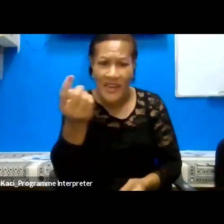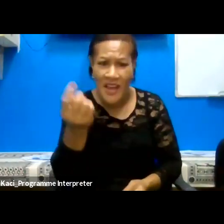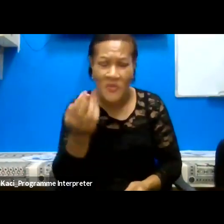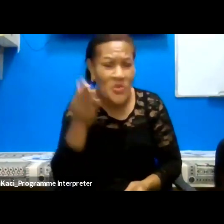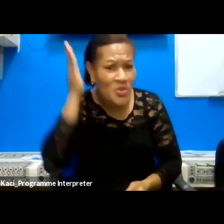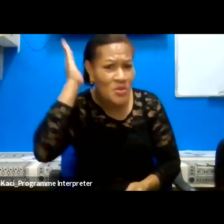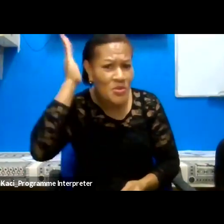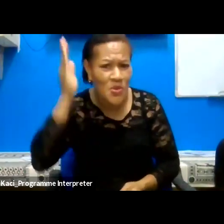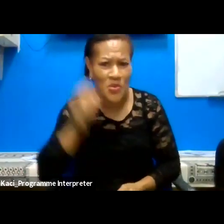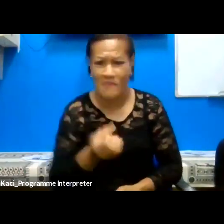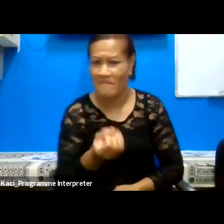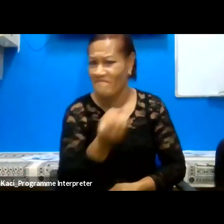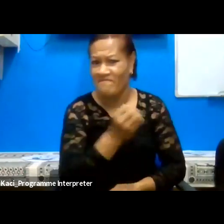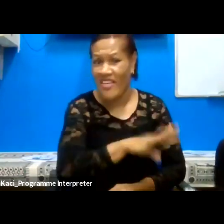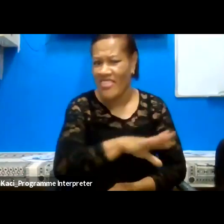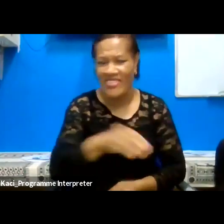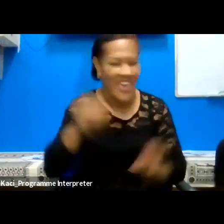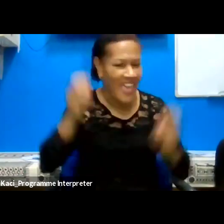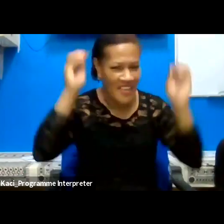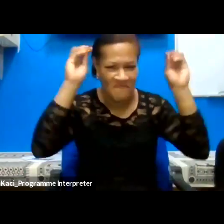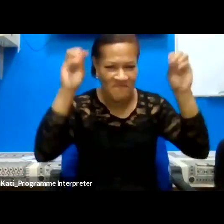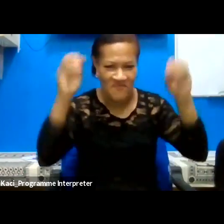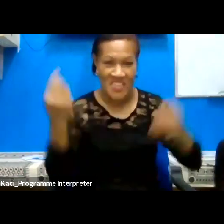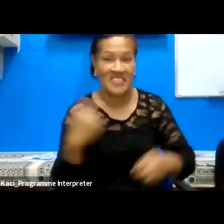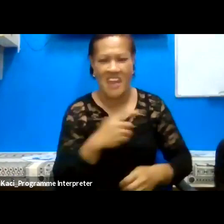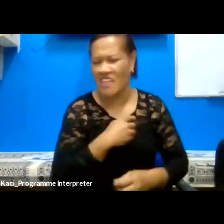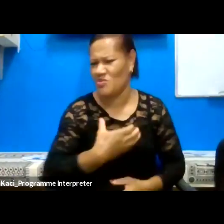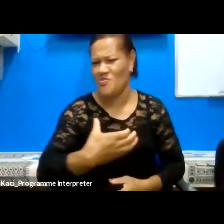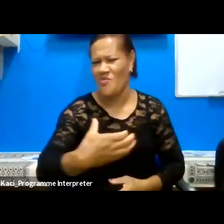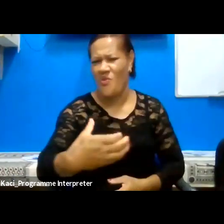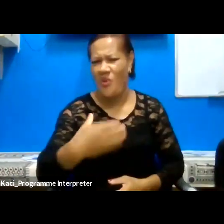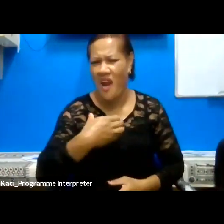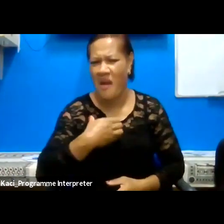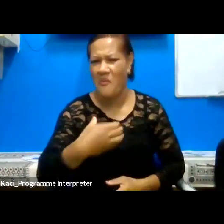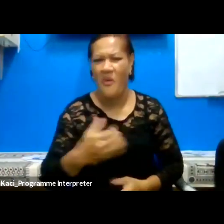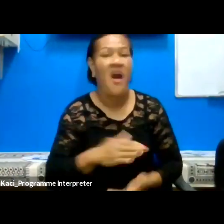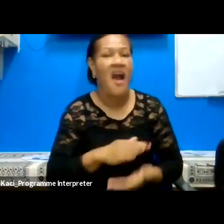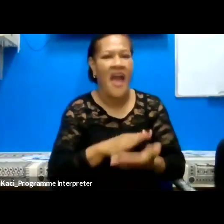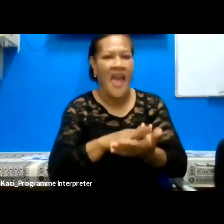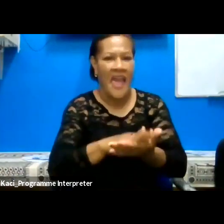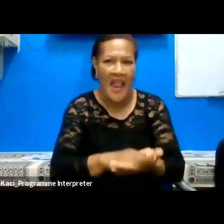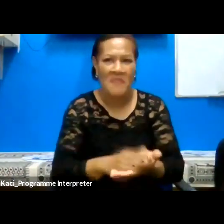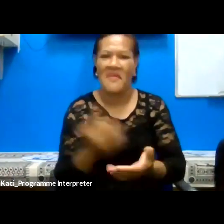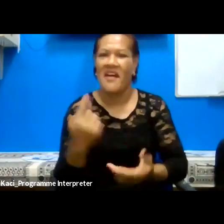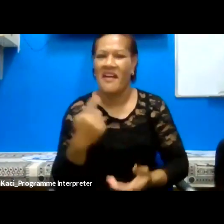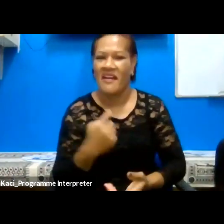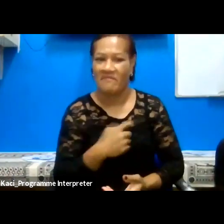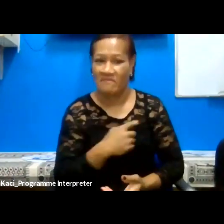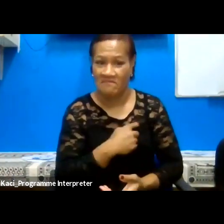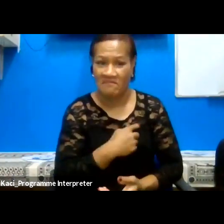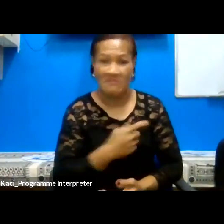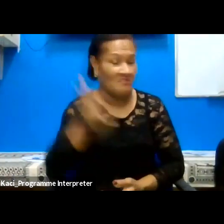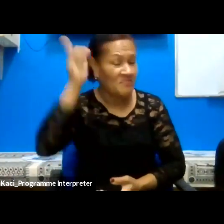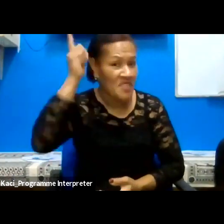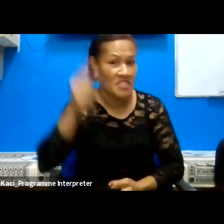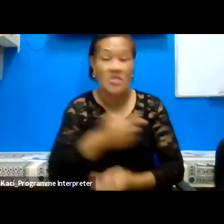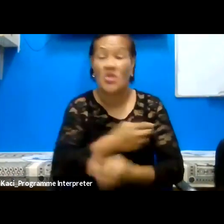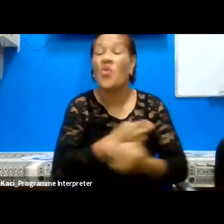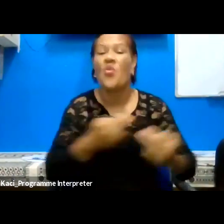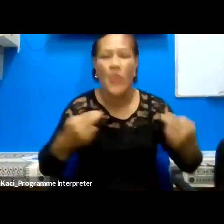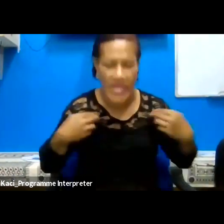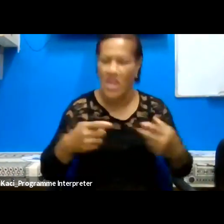with our students and teachers